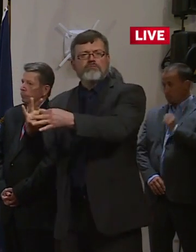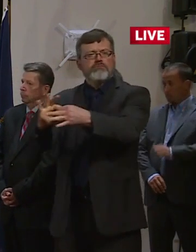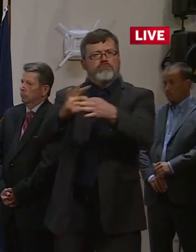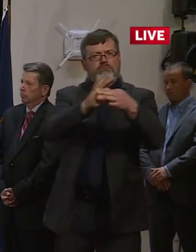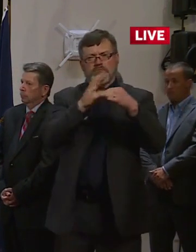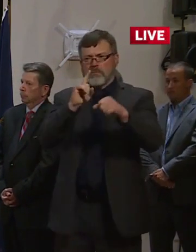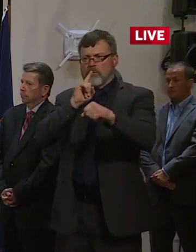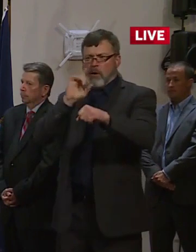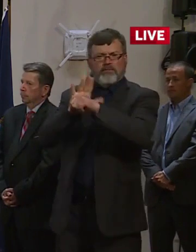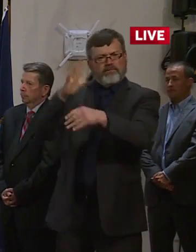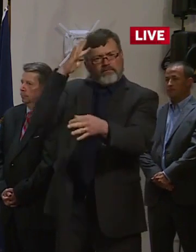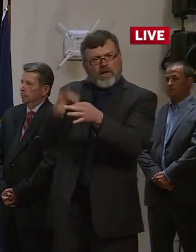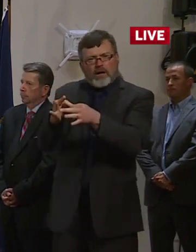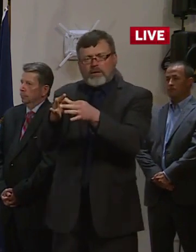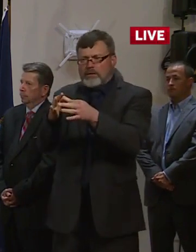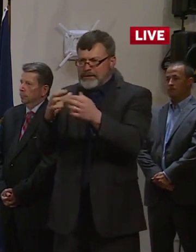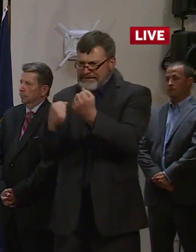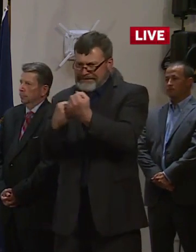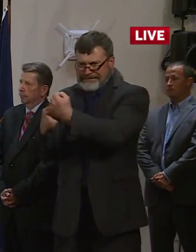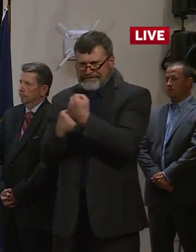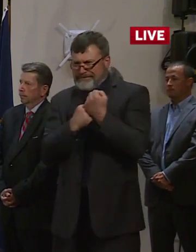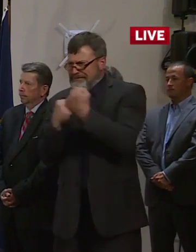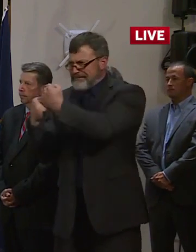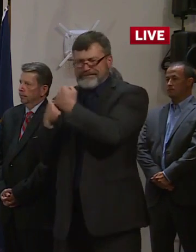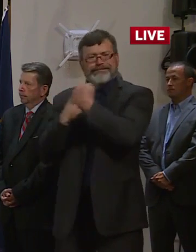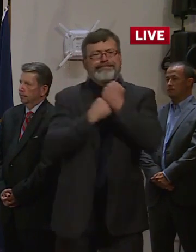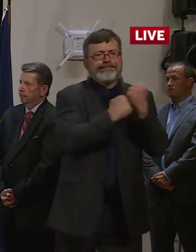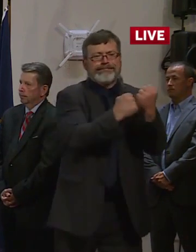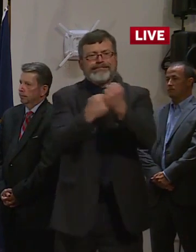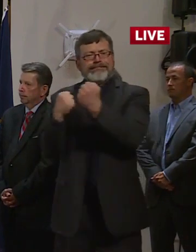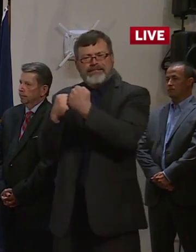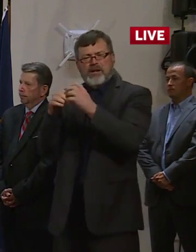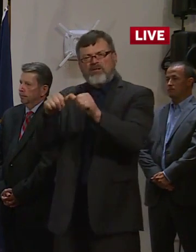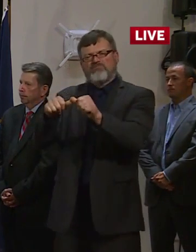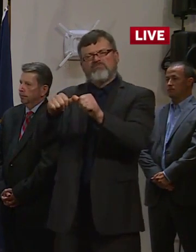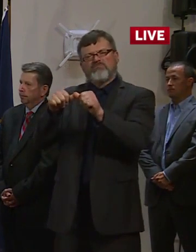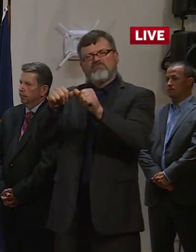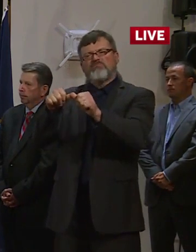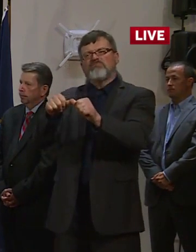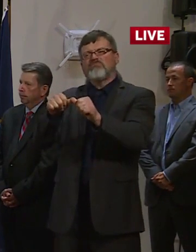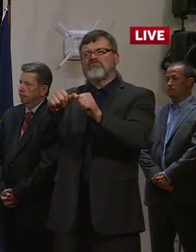TYPES OF MEASURES WEREN’T NEEDED AND IT WAS ONLY BECAUSE OF YOU,